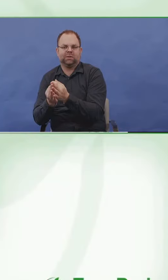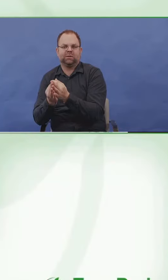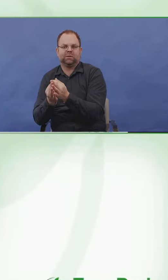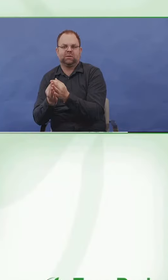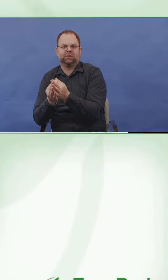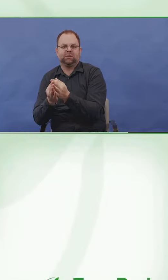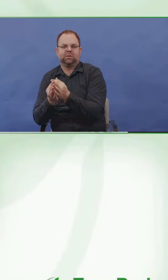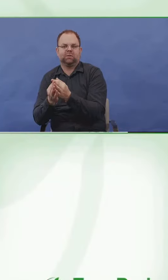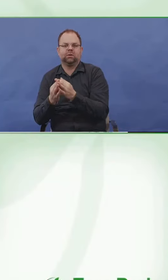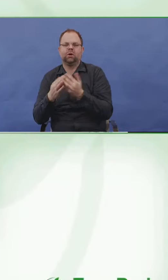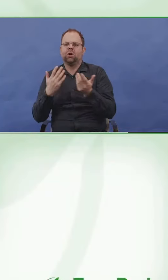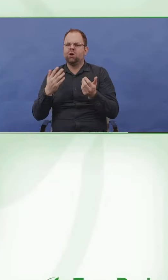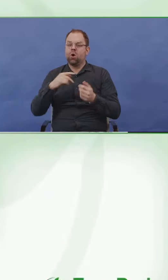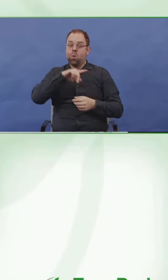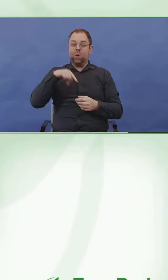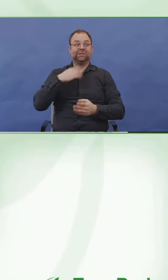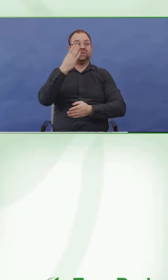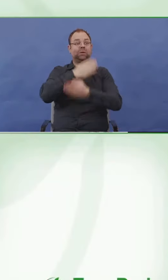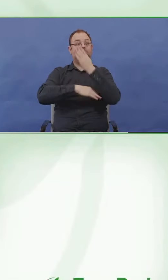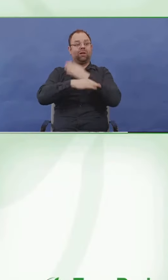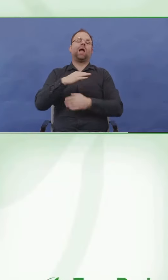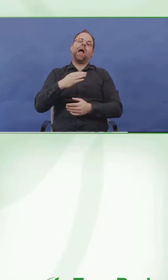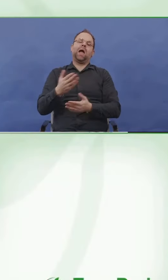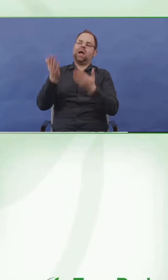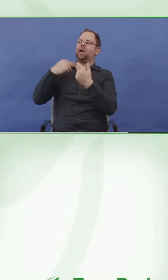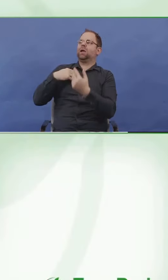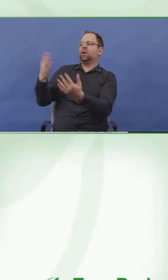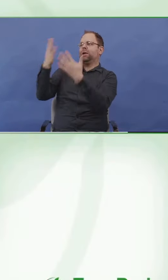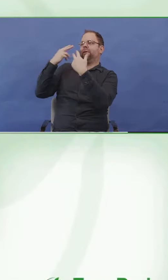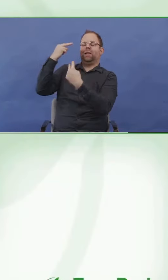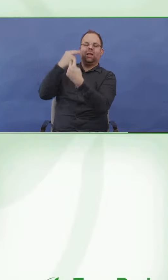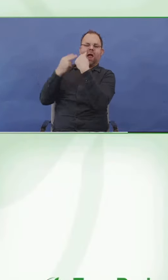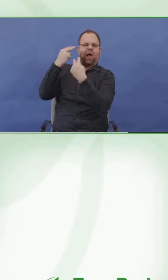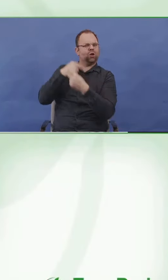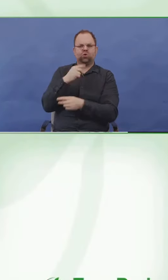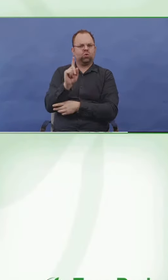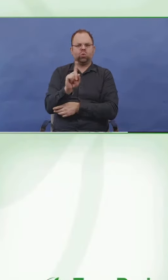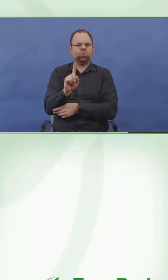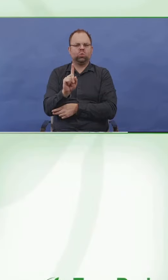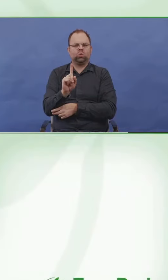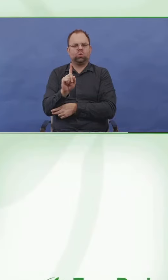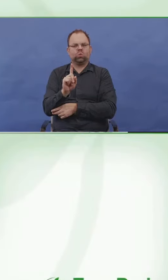institutions, big ones, small ones, this is part of the discussion, how